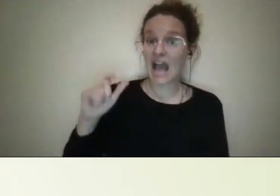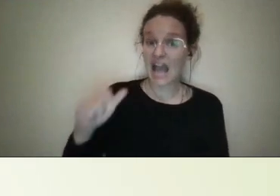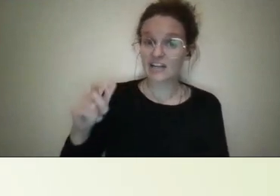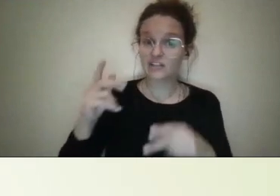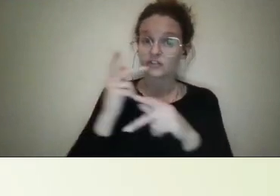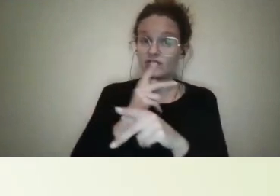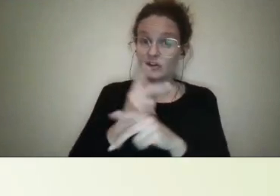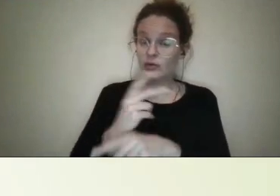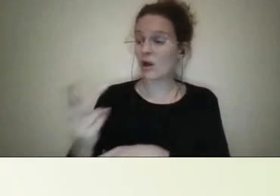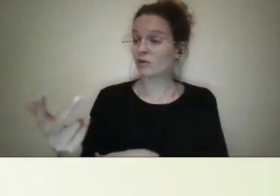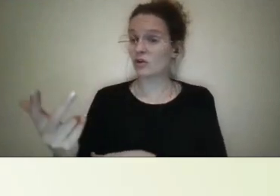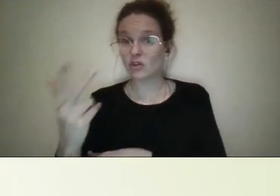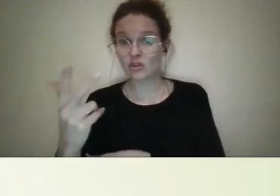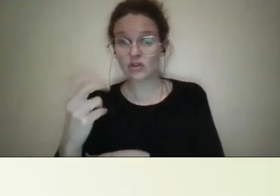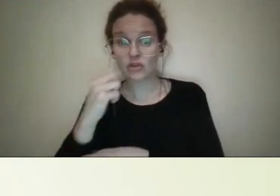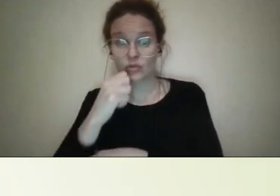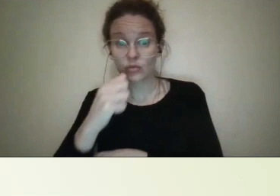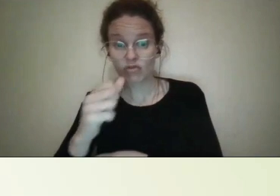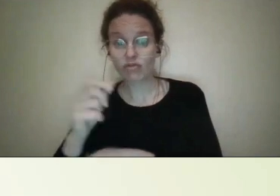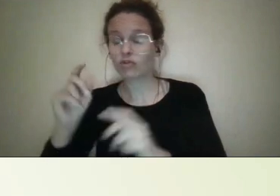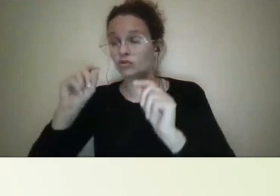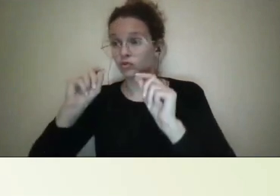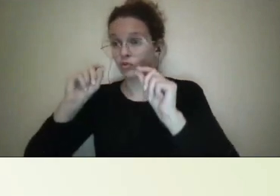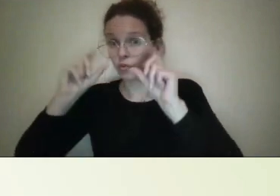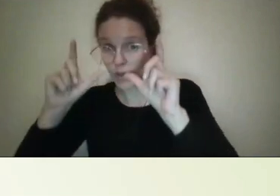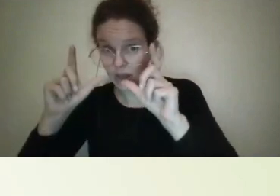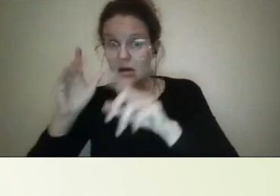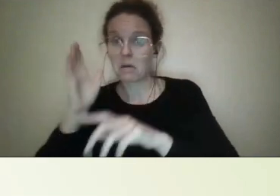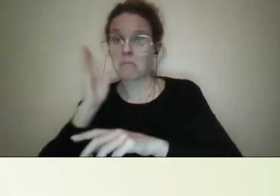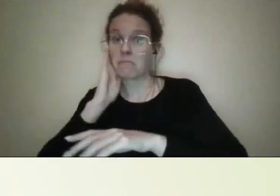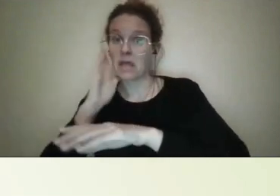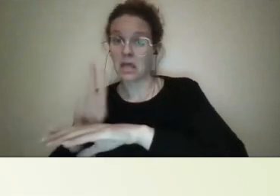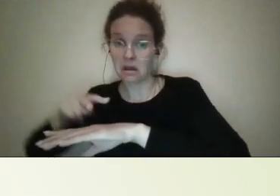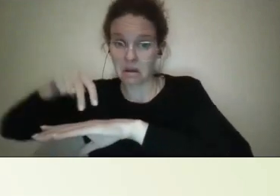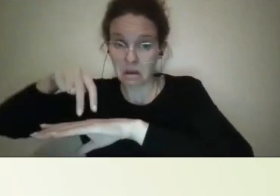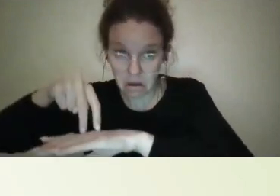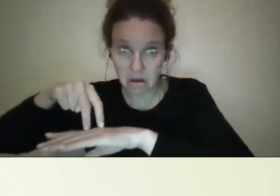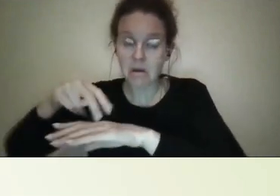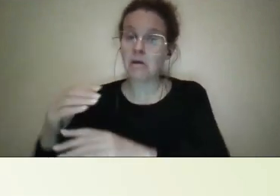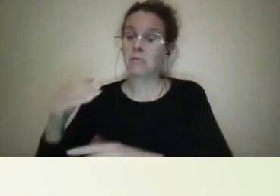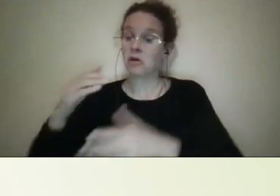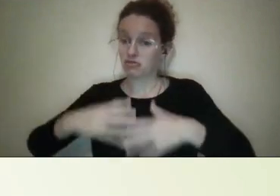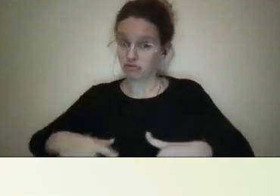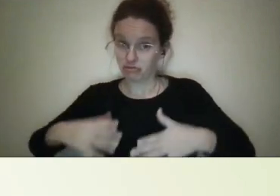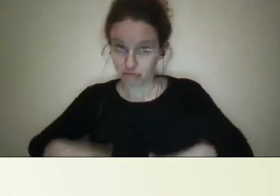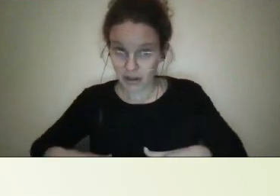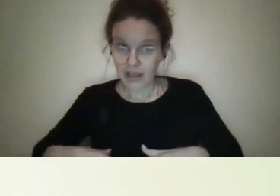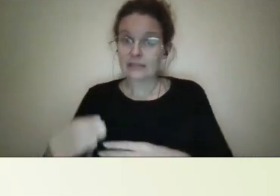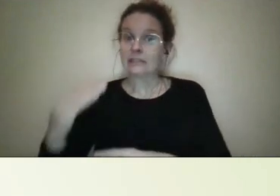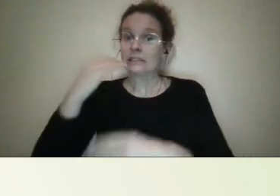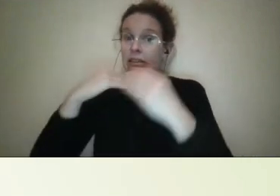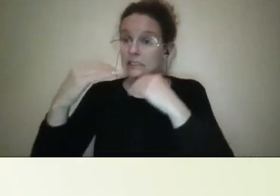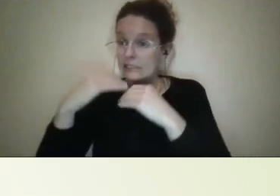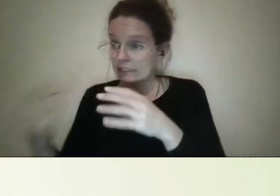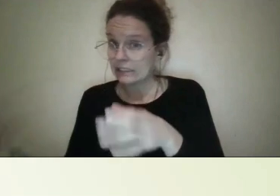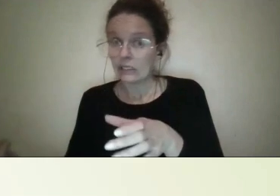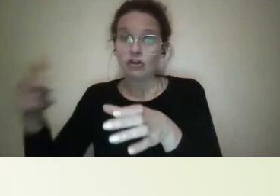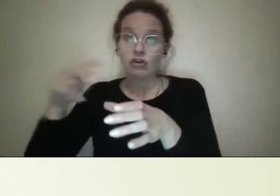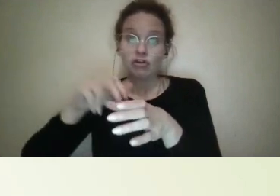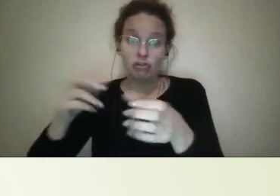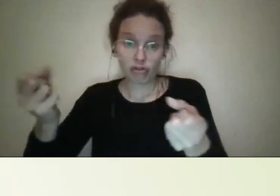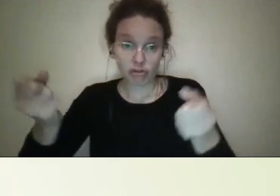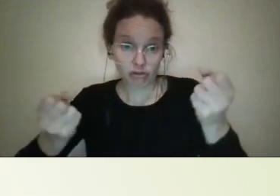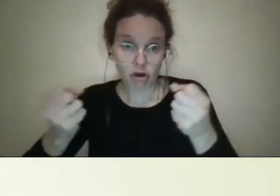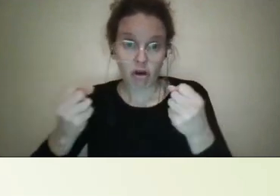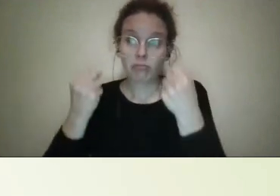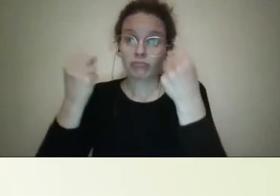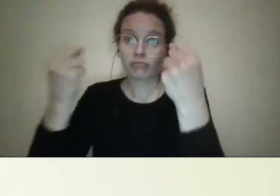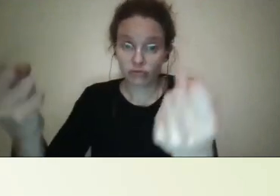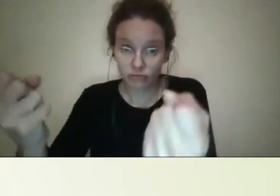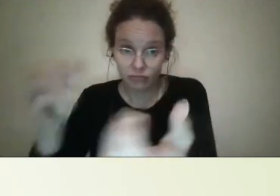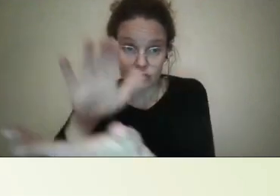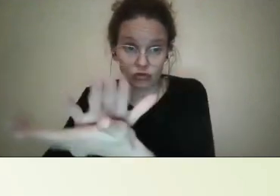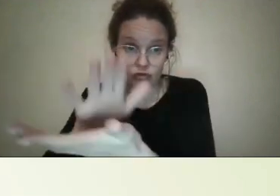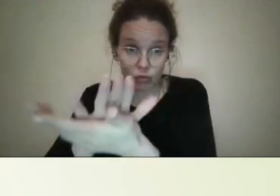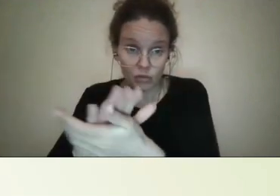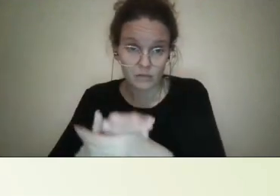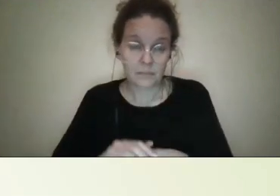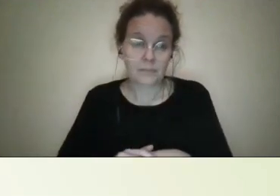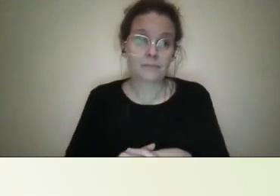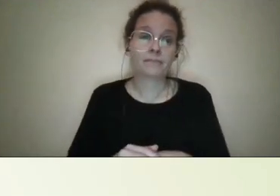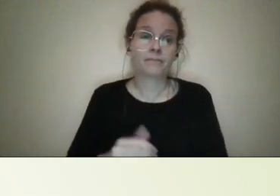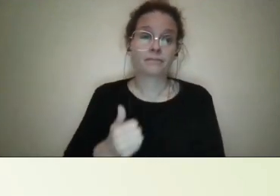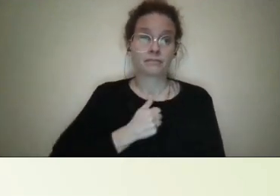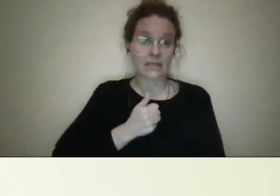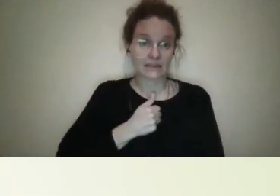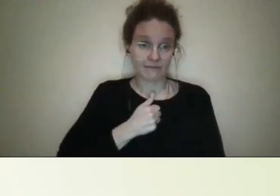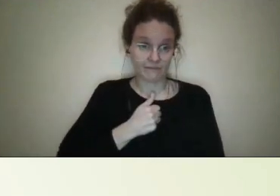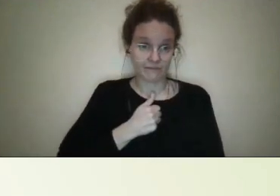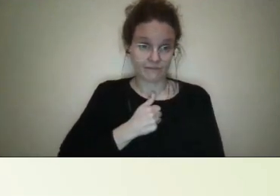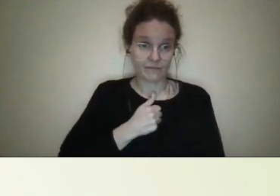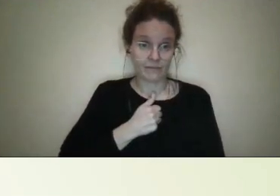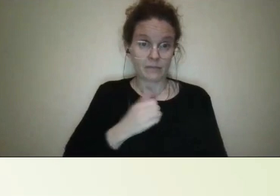girls out of bed, dressed, eat something, get them in the car, get them to school, and all by like 7:30.